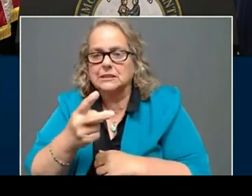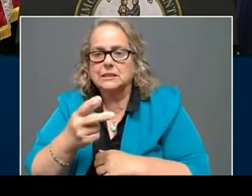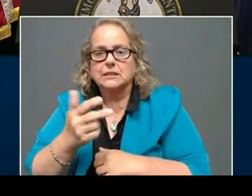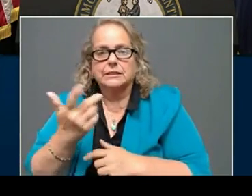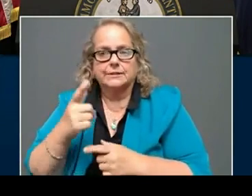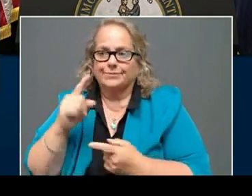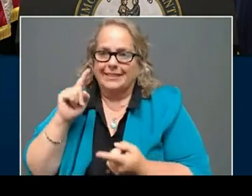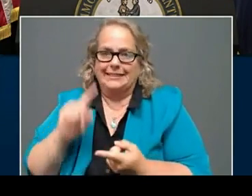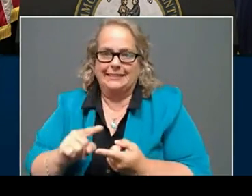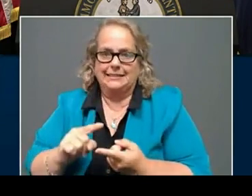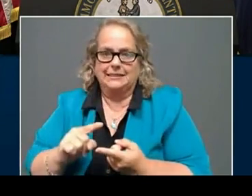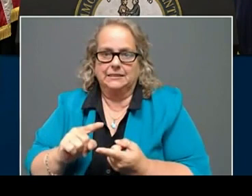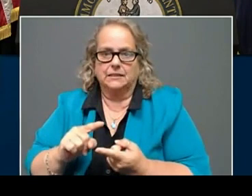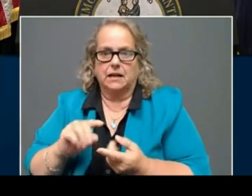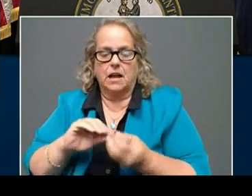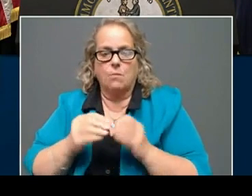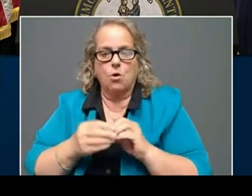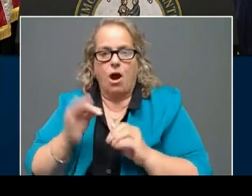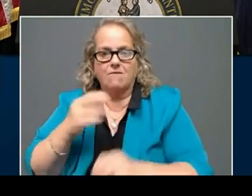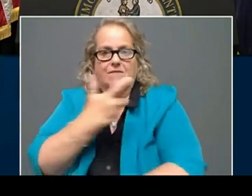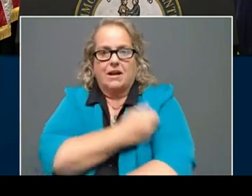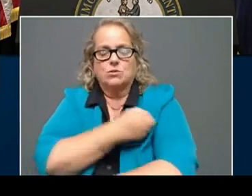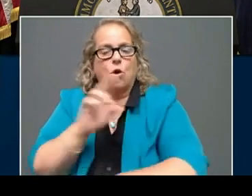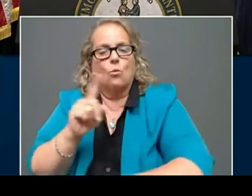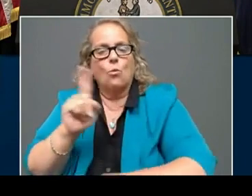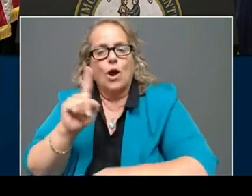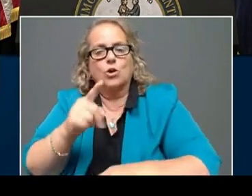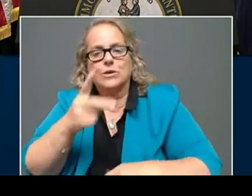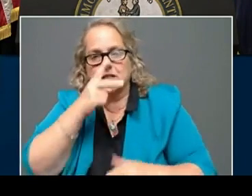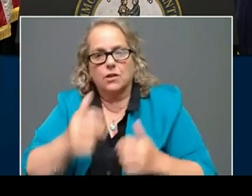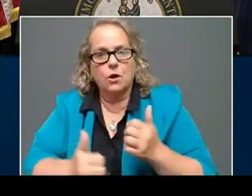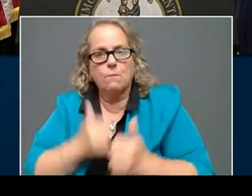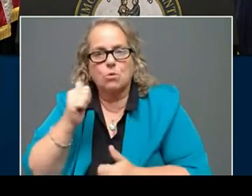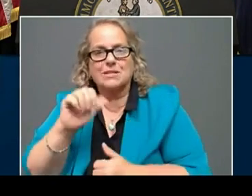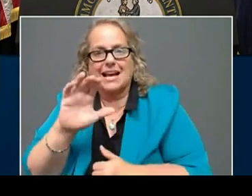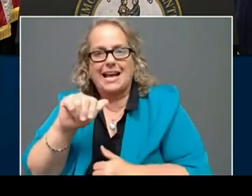are, where you see the most cases of the delta variant.